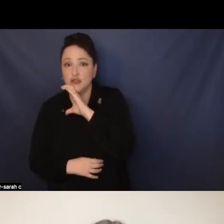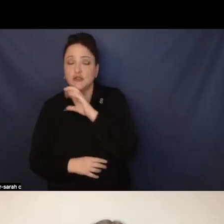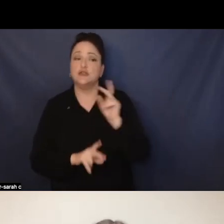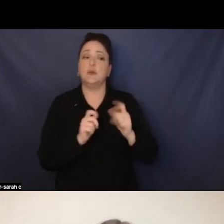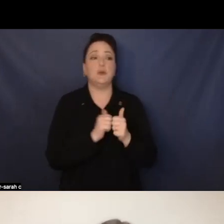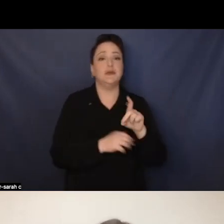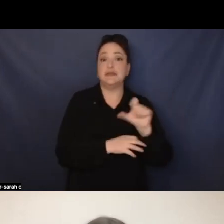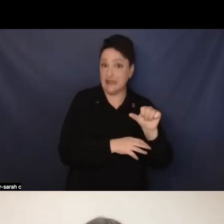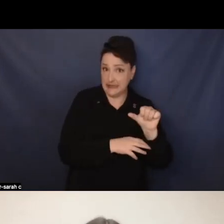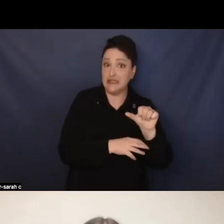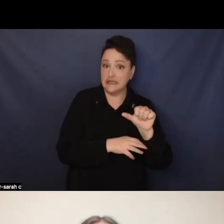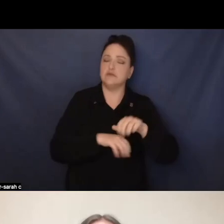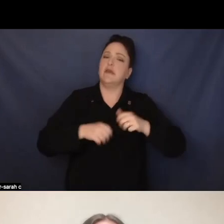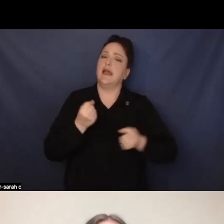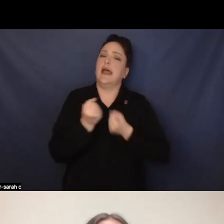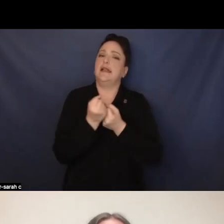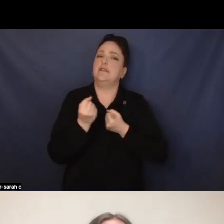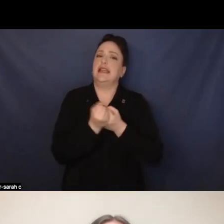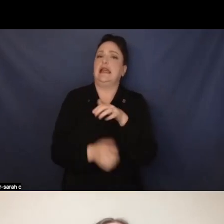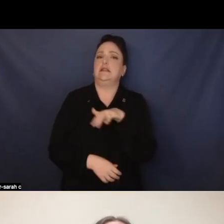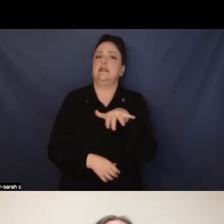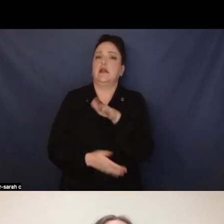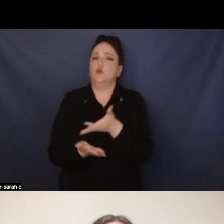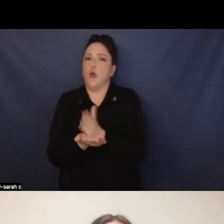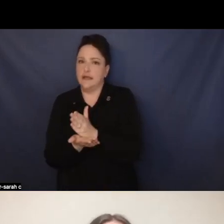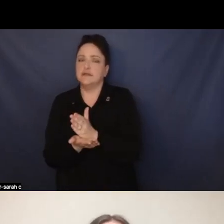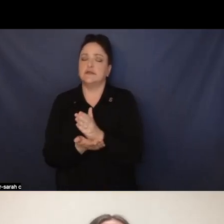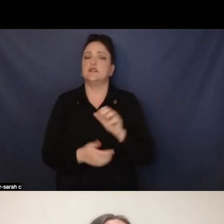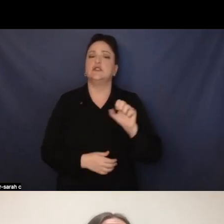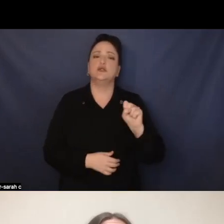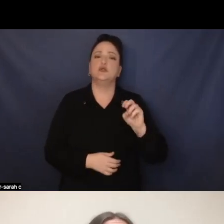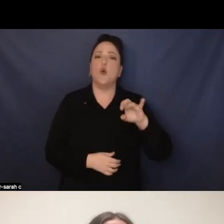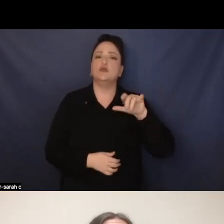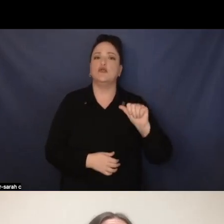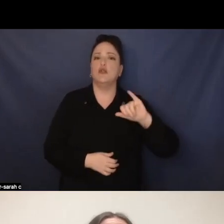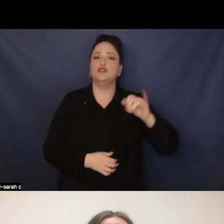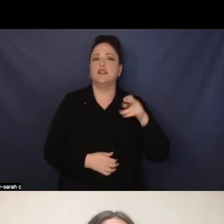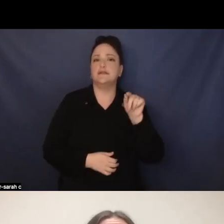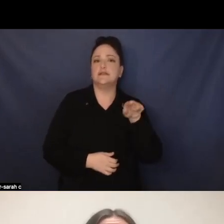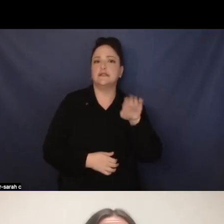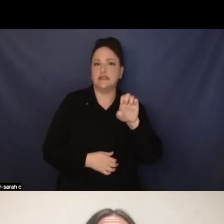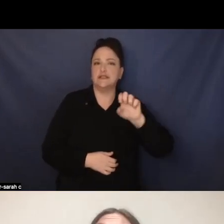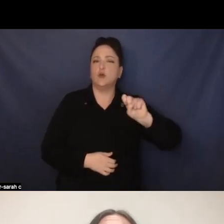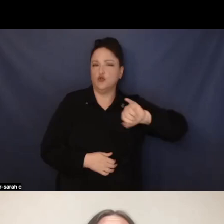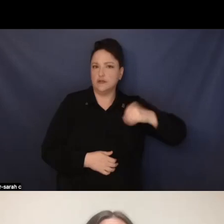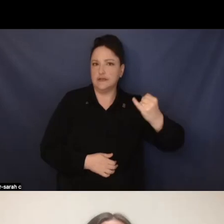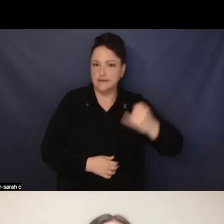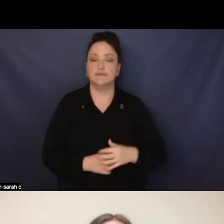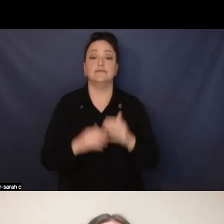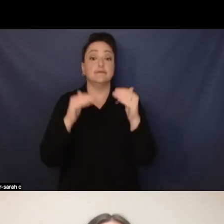and social justice. And then we also have our final presenter, Claudia Center. Claudia uses